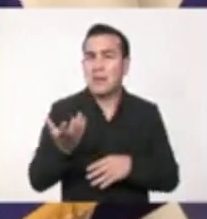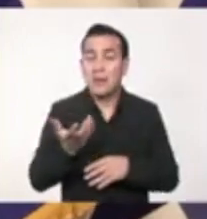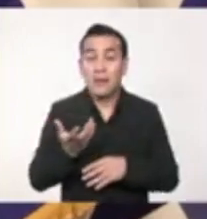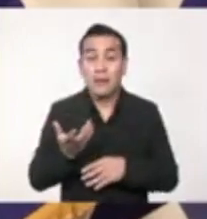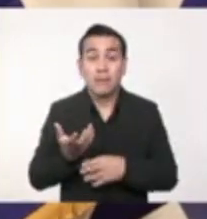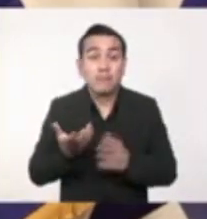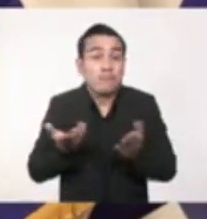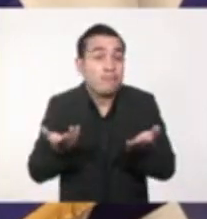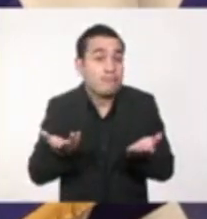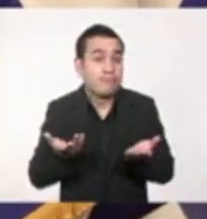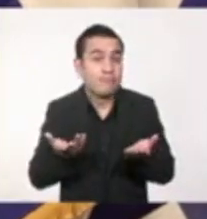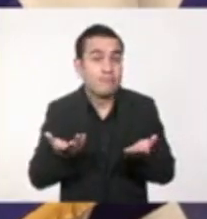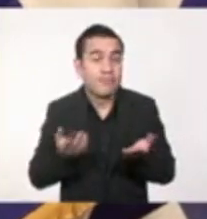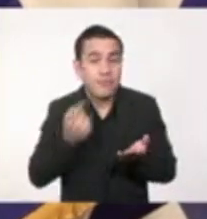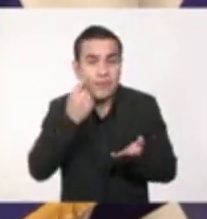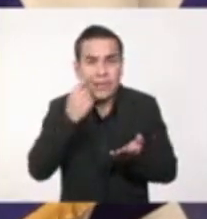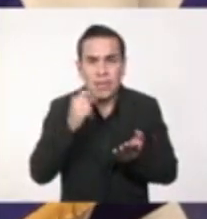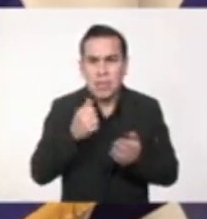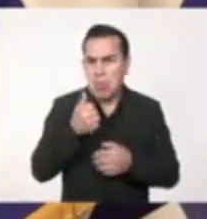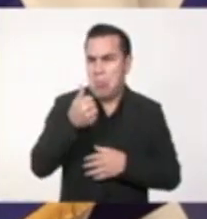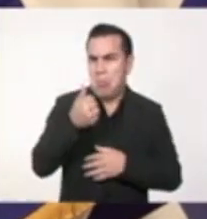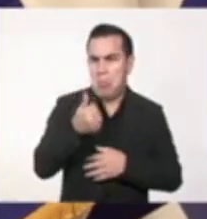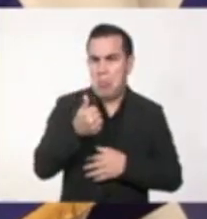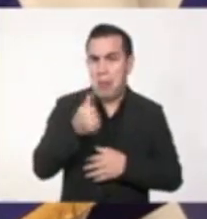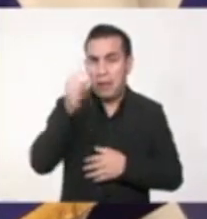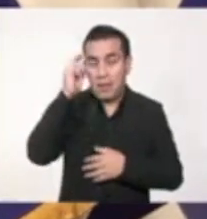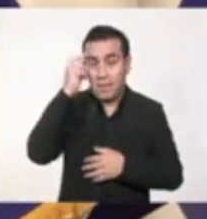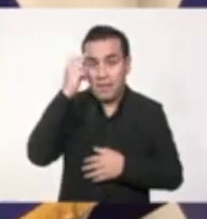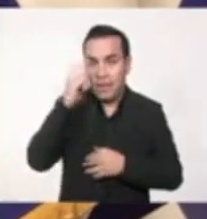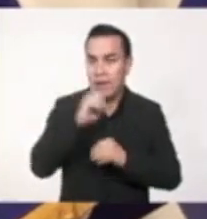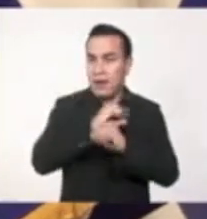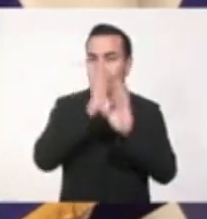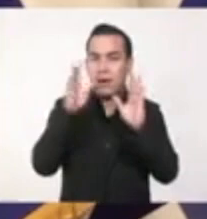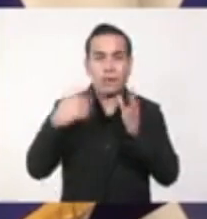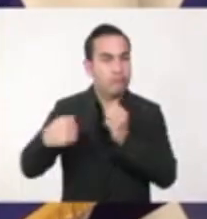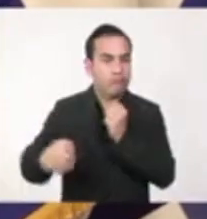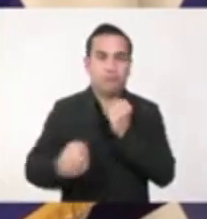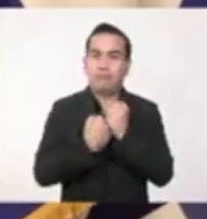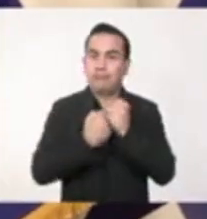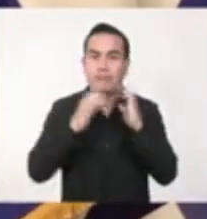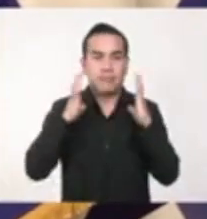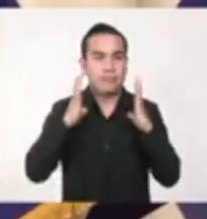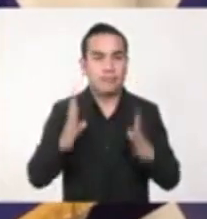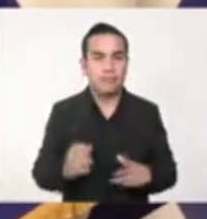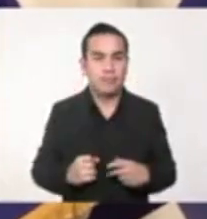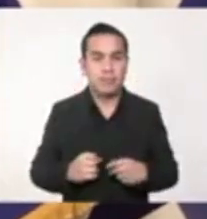things, well, okay, but they are one hundred percent opponents, know it, one is said to the left, one to the right, but